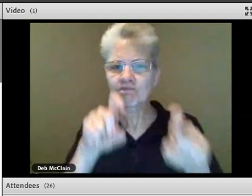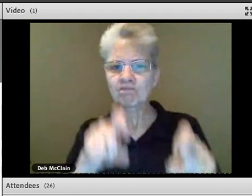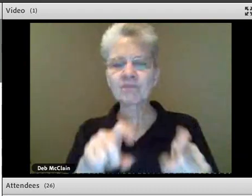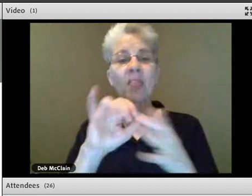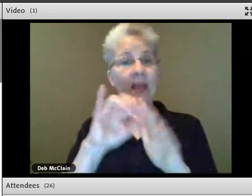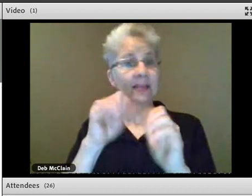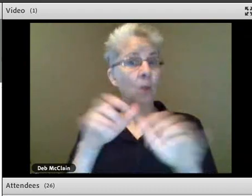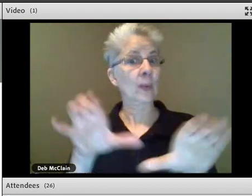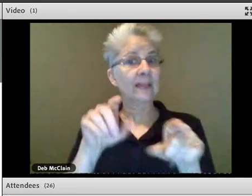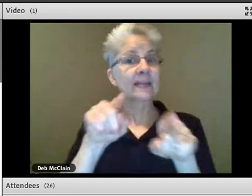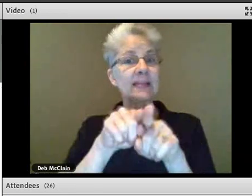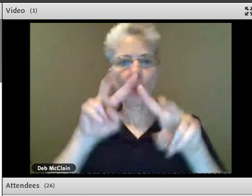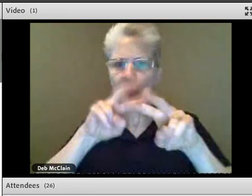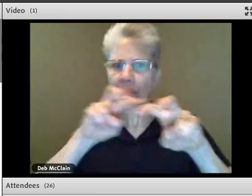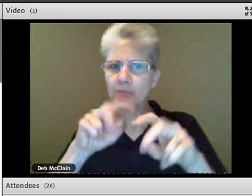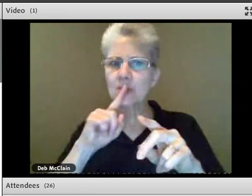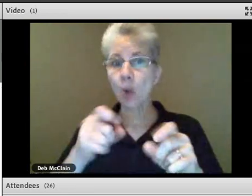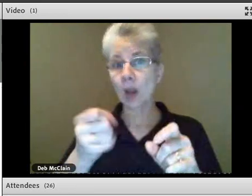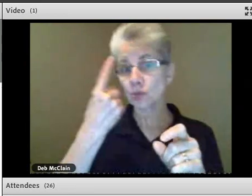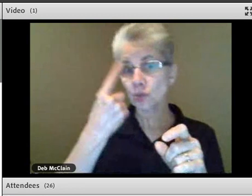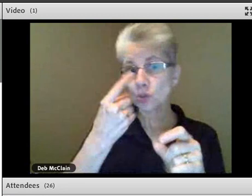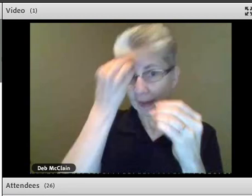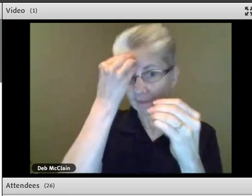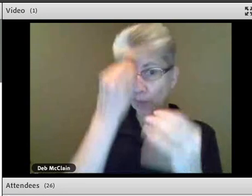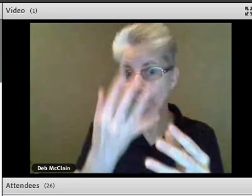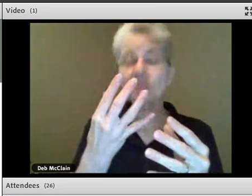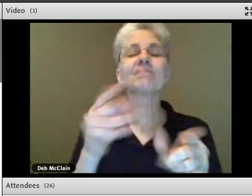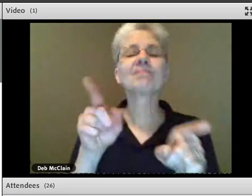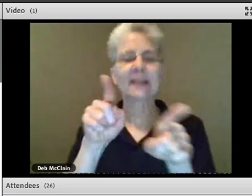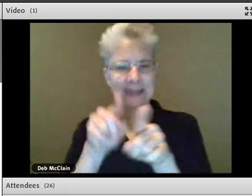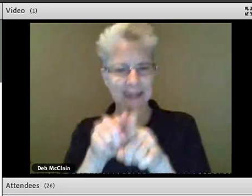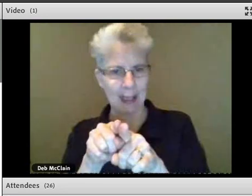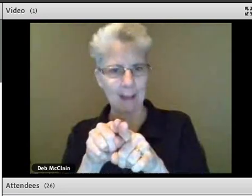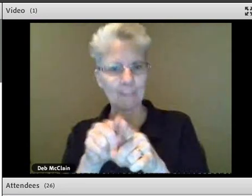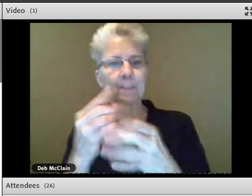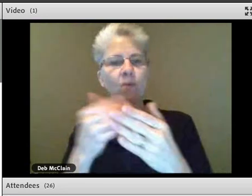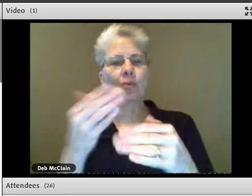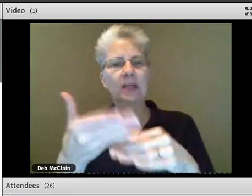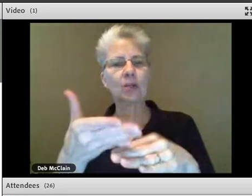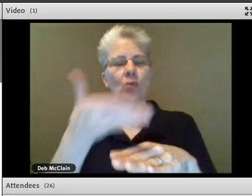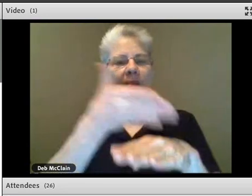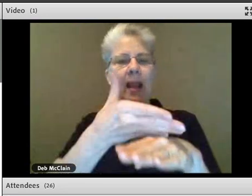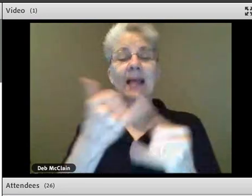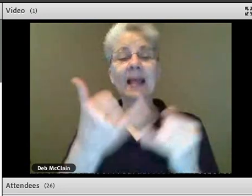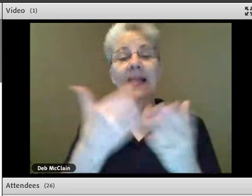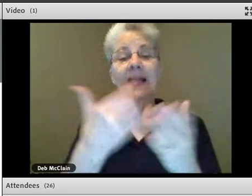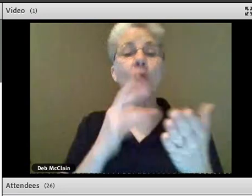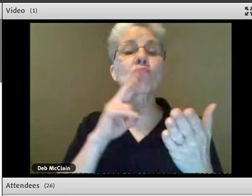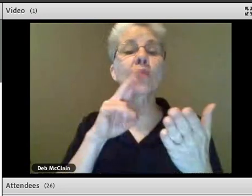We were assessed to make sure we understood it before you can move onto the next step, and then the last piece is reporting.